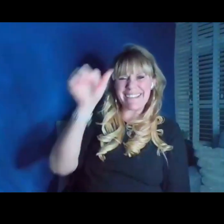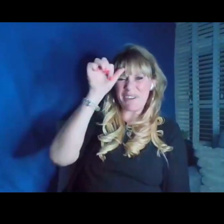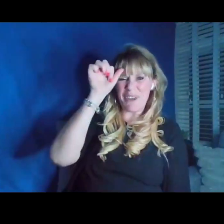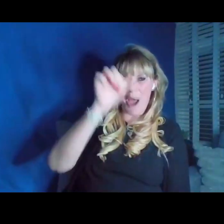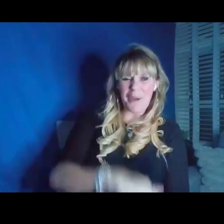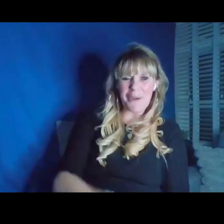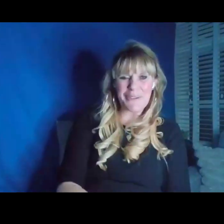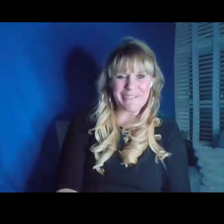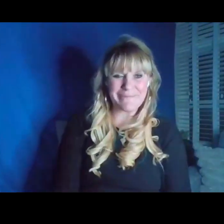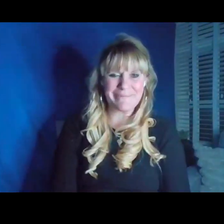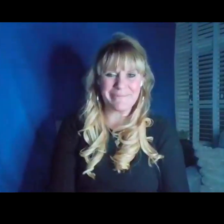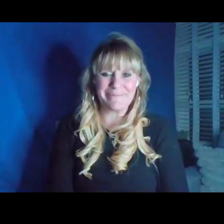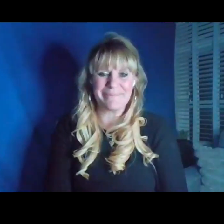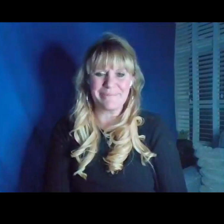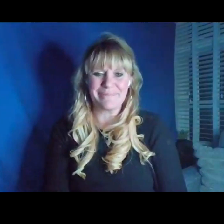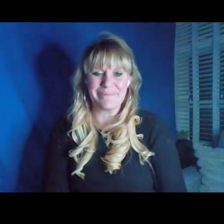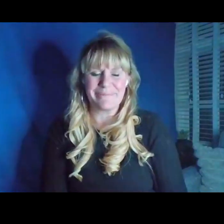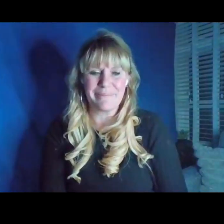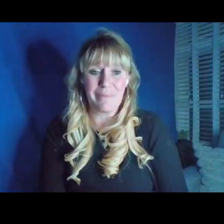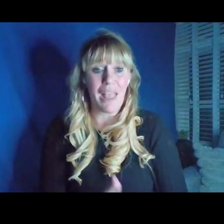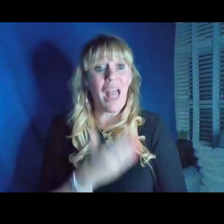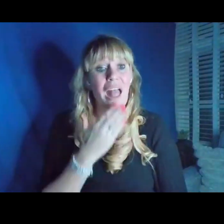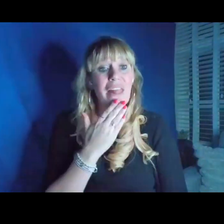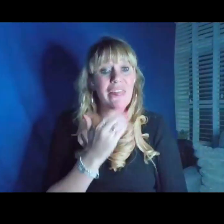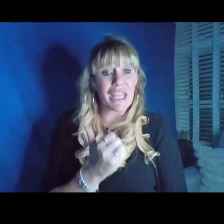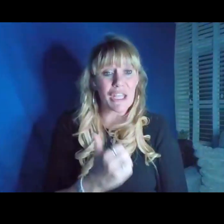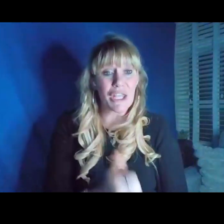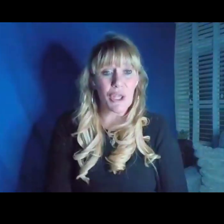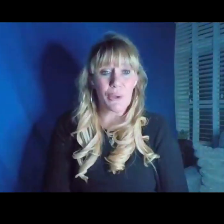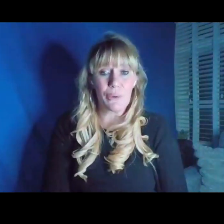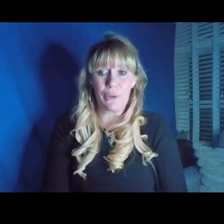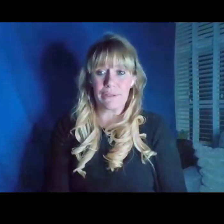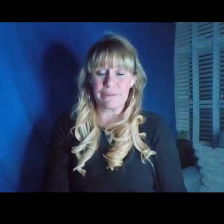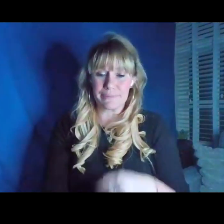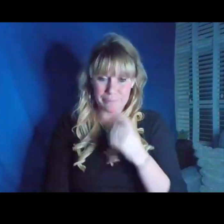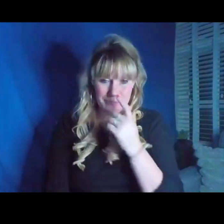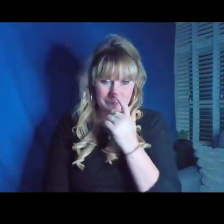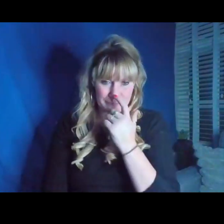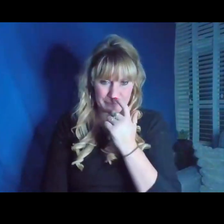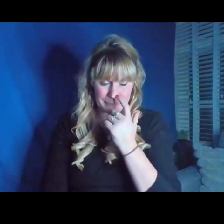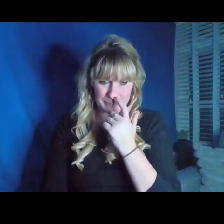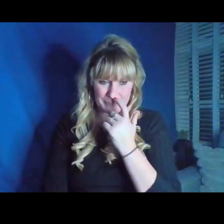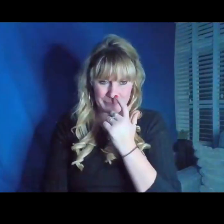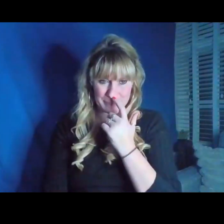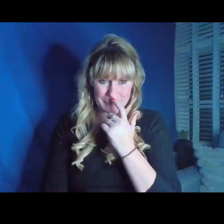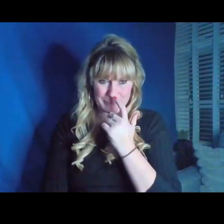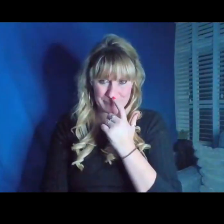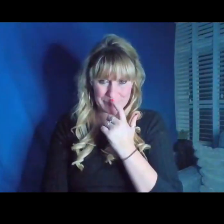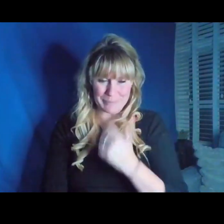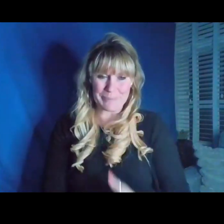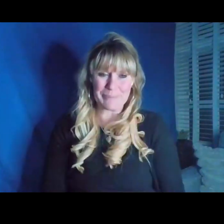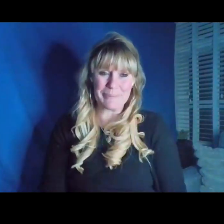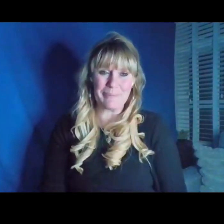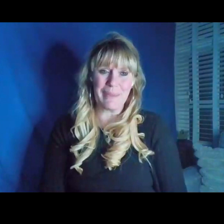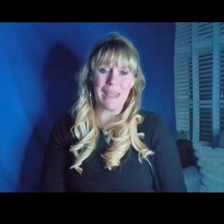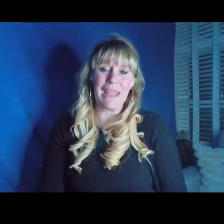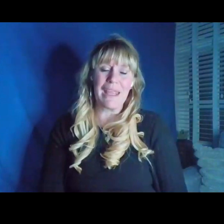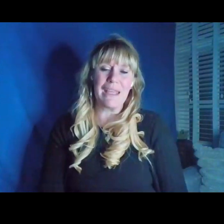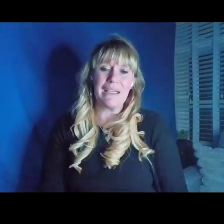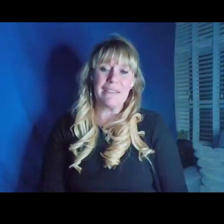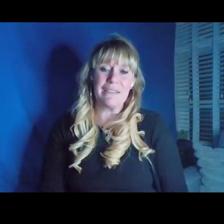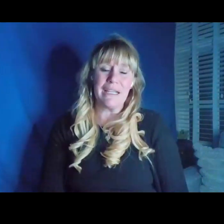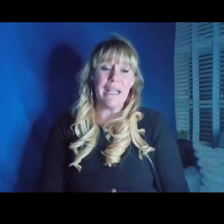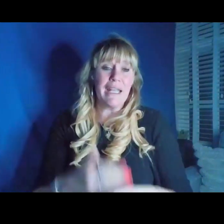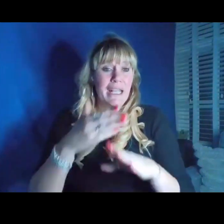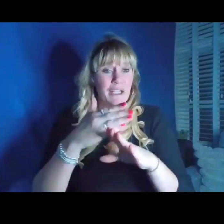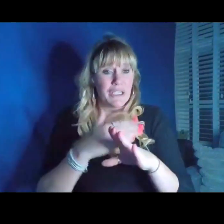Thank you, and just before I do my final one,